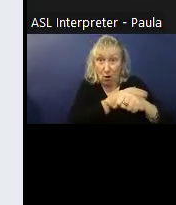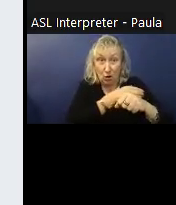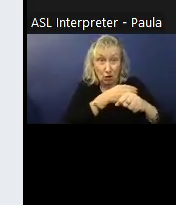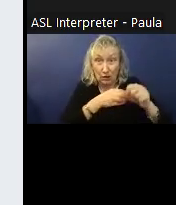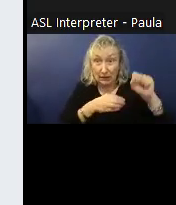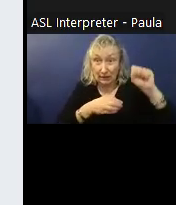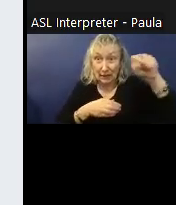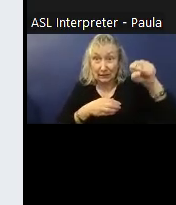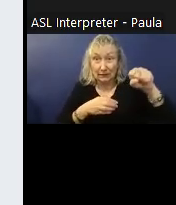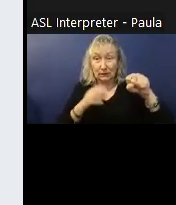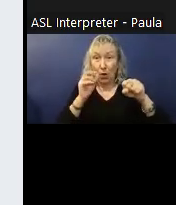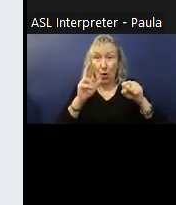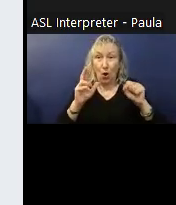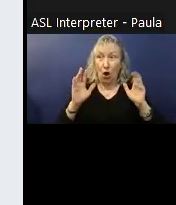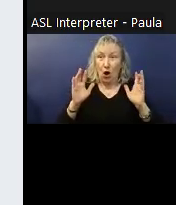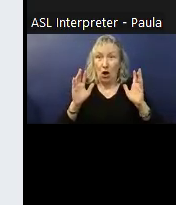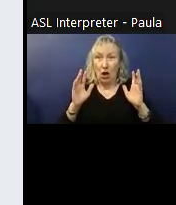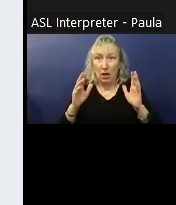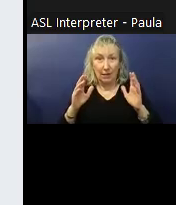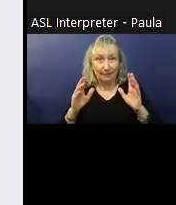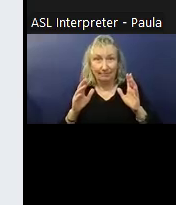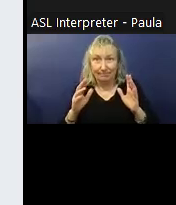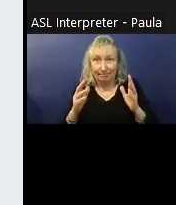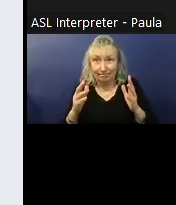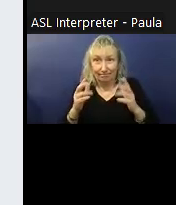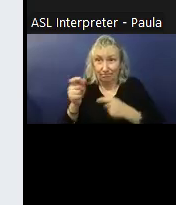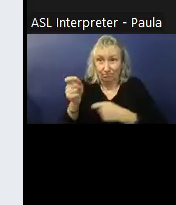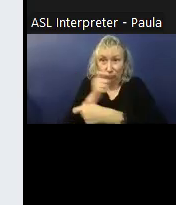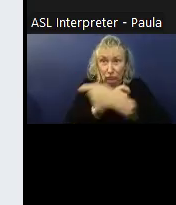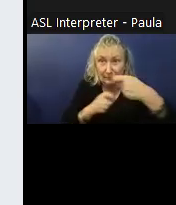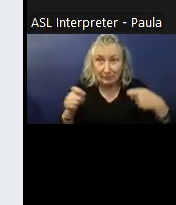does that take the place of I'm trying to think of the word of somebody,